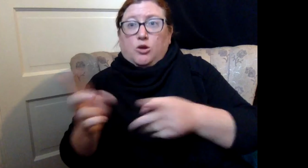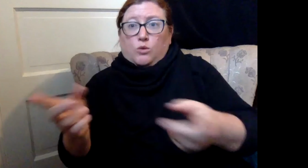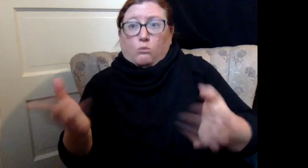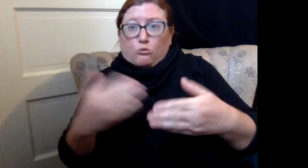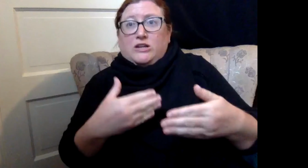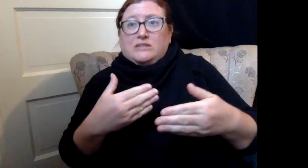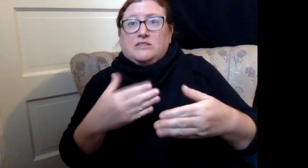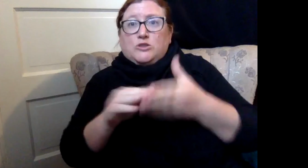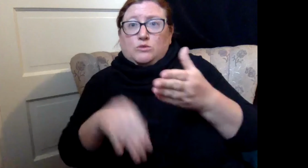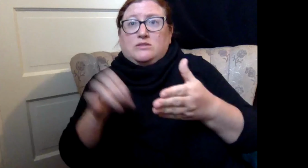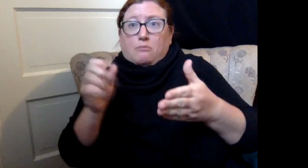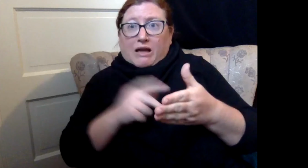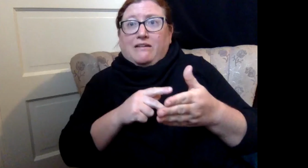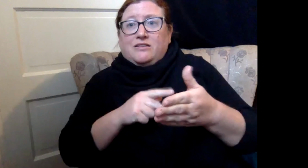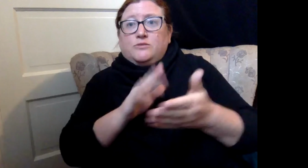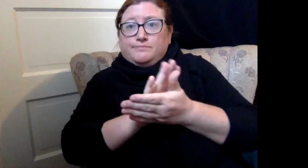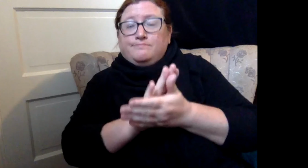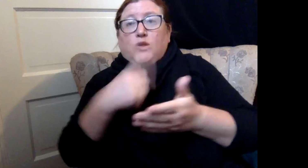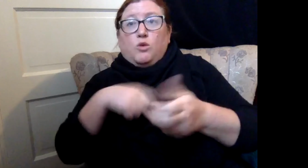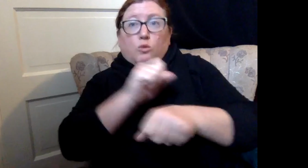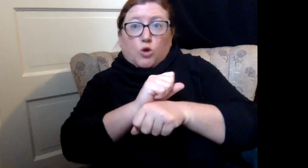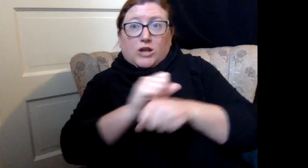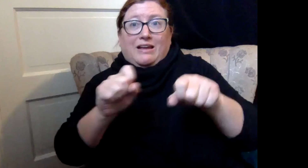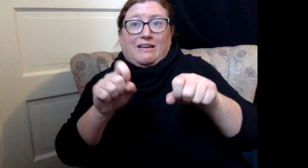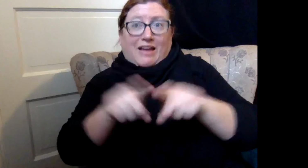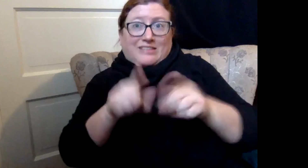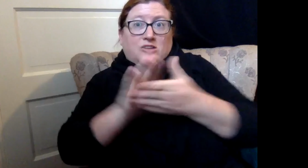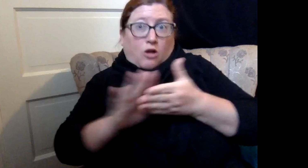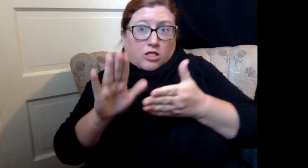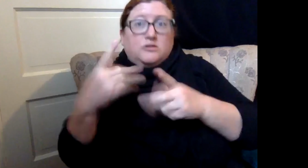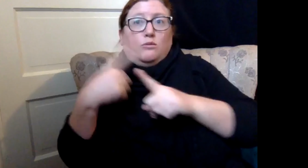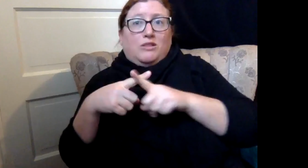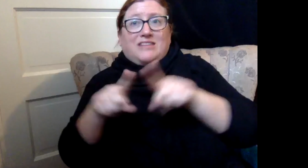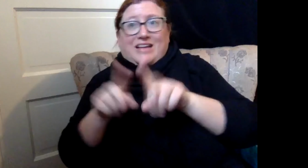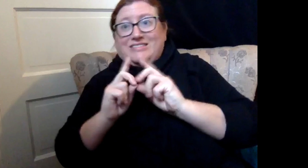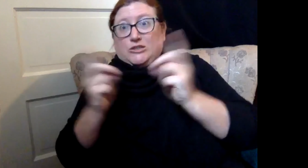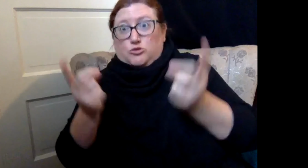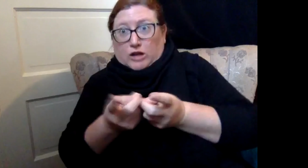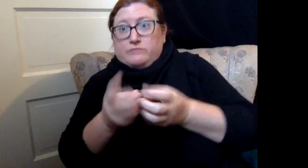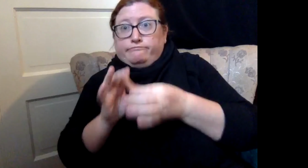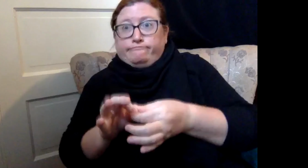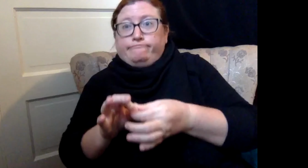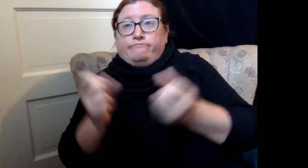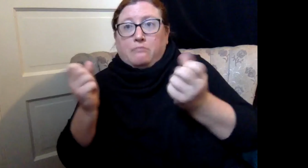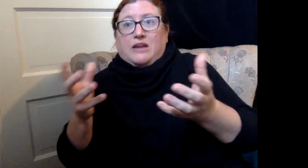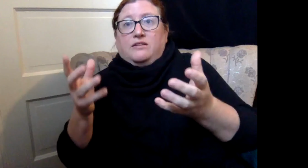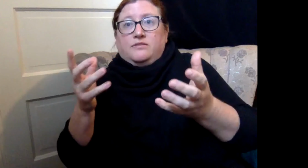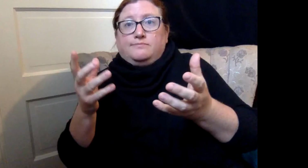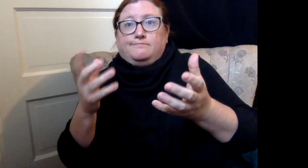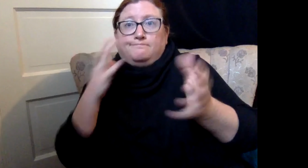students back to campus. I will say we are working on only as college but as a